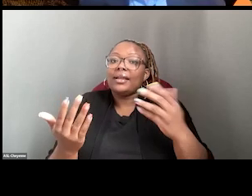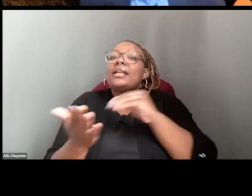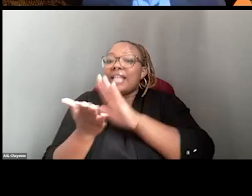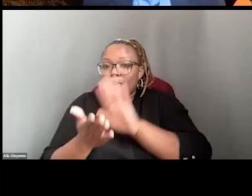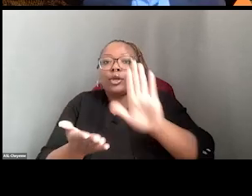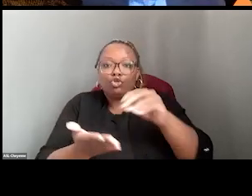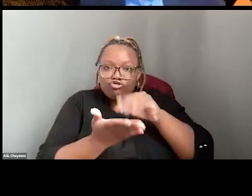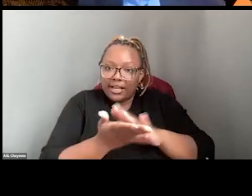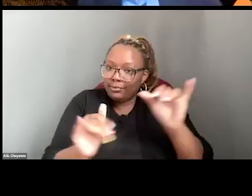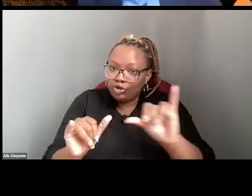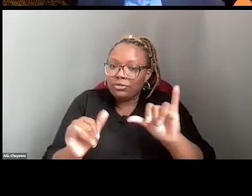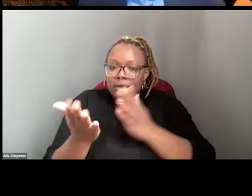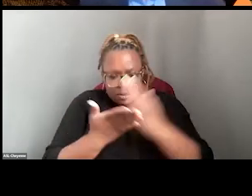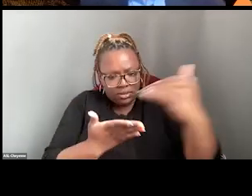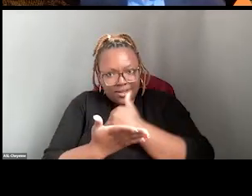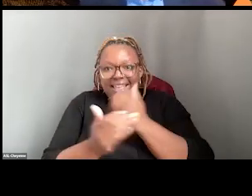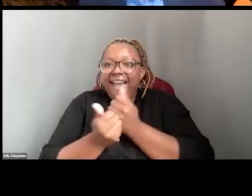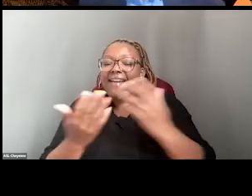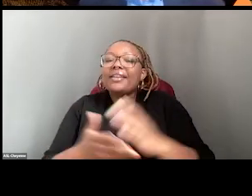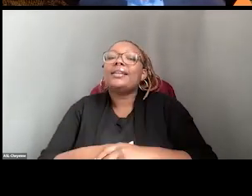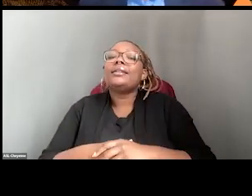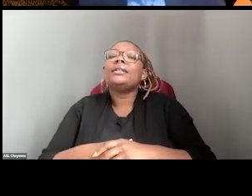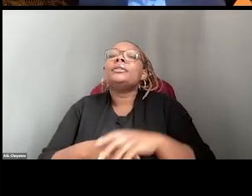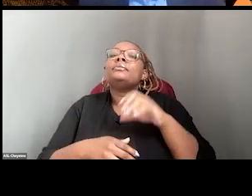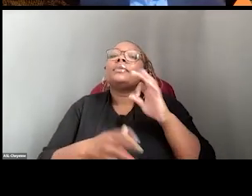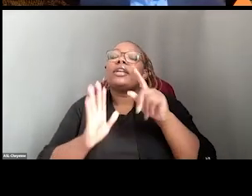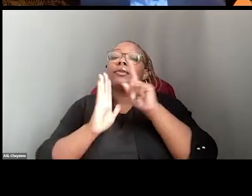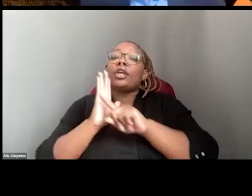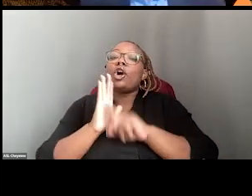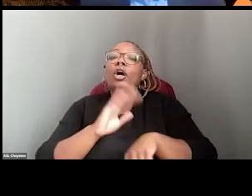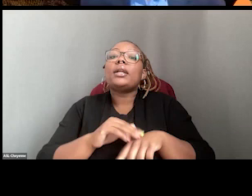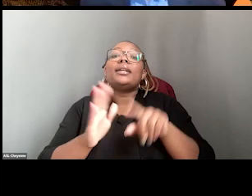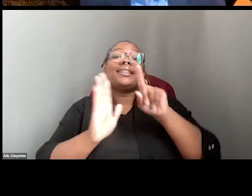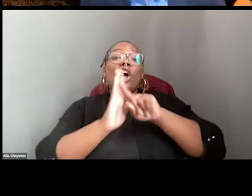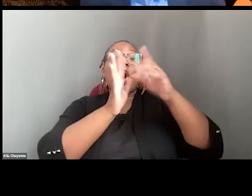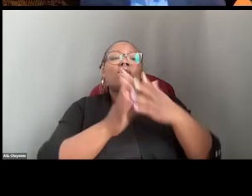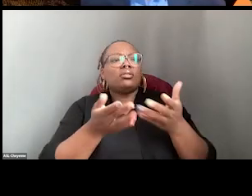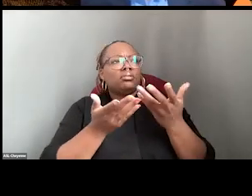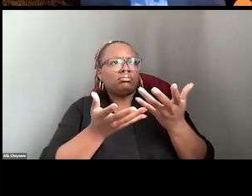If you get audited, the auditors are going to want to know everything, and they're going to want to see your documents.